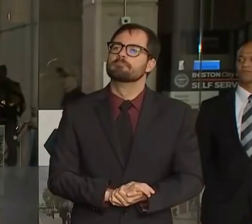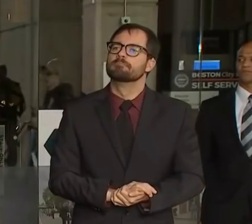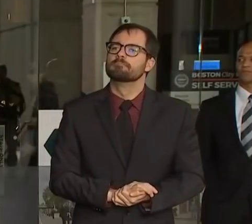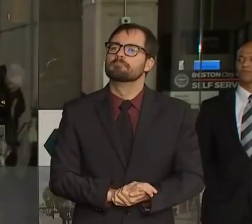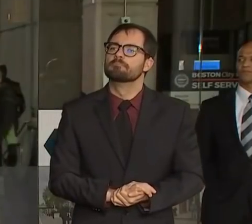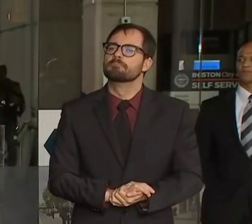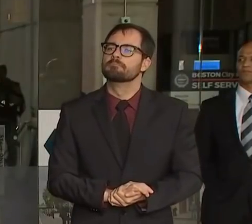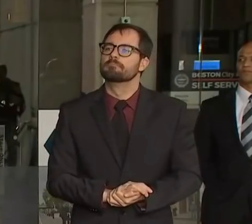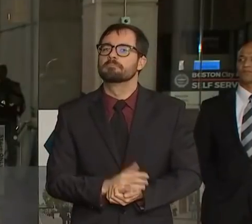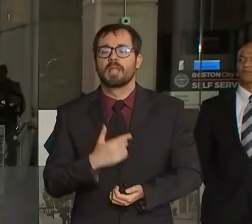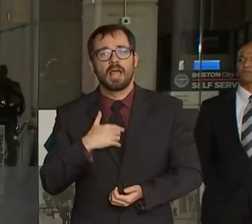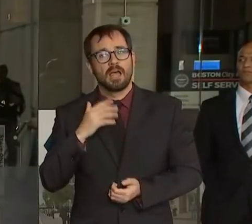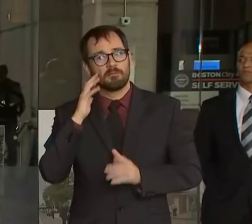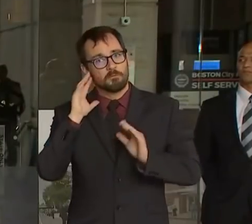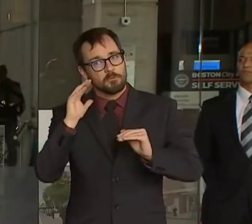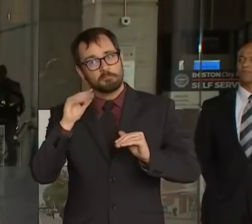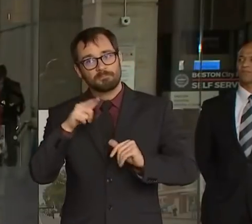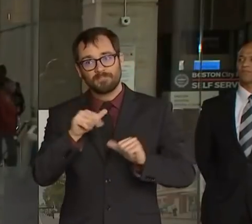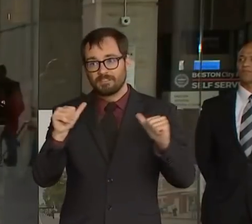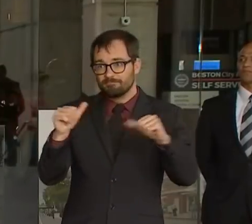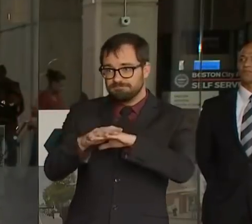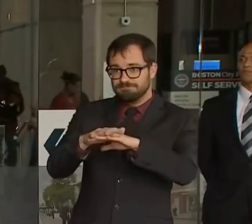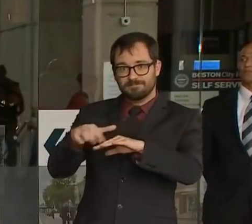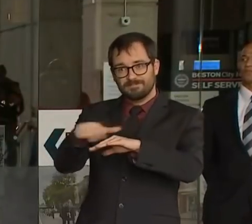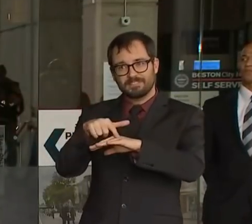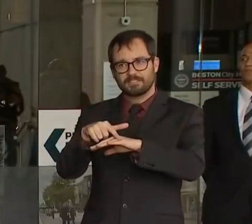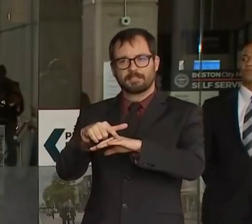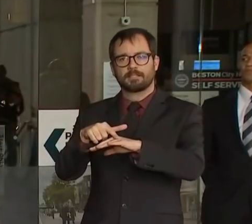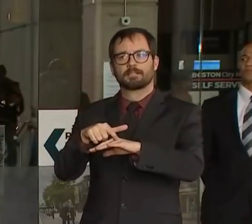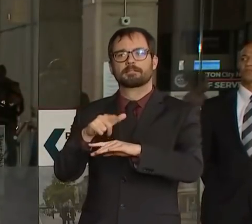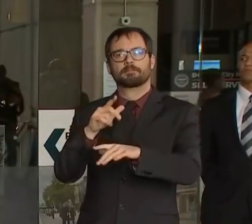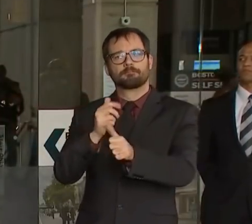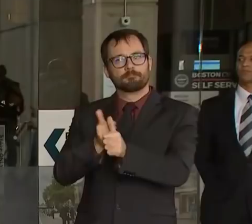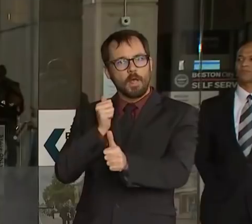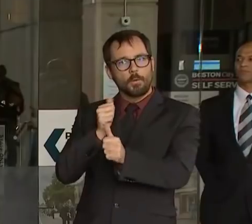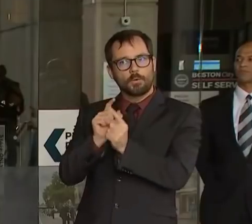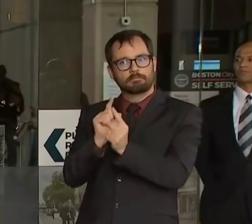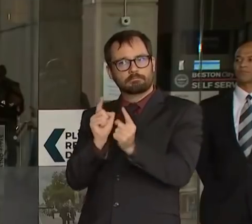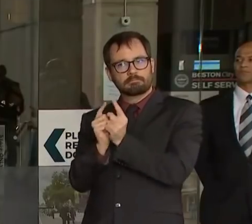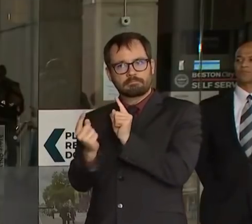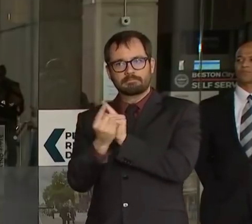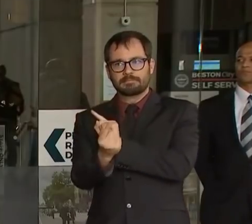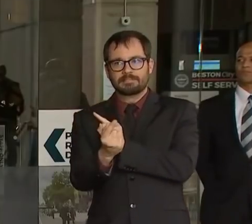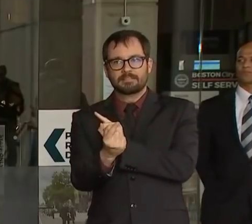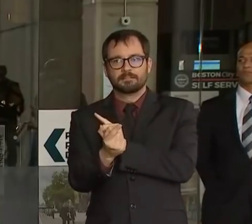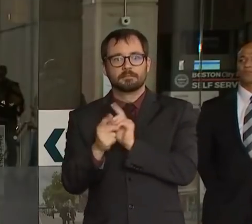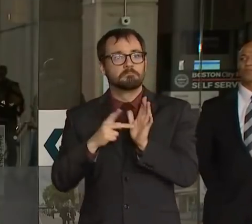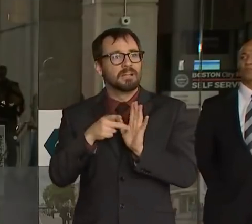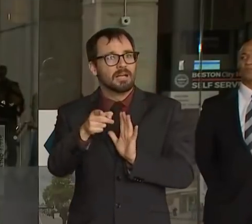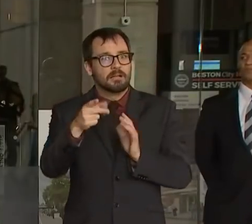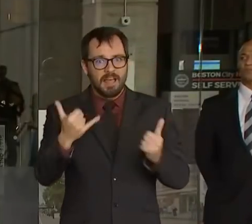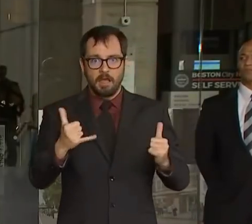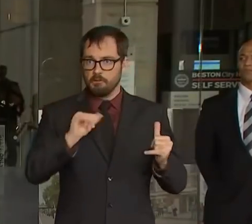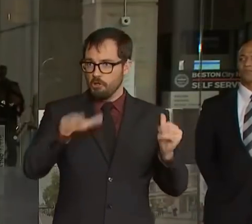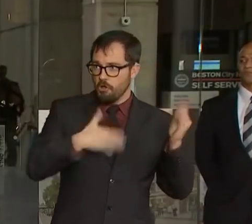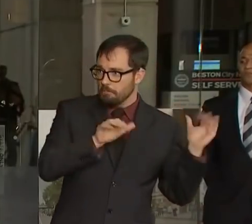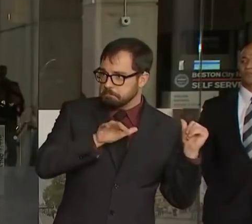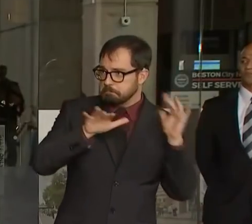CROWDS. SOCIAL DISTANCING WAS IN EFFECT. I DO NOT KNOW HOW SUCCESSFUL IT WAS. AS DAYS GO ON, EVERYONE DOES